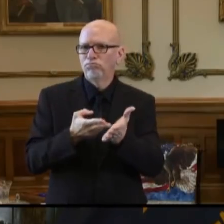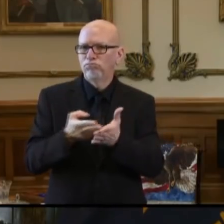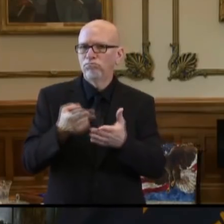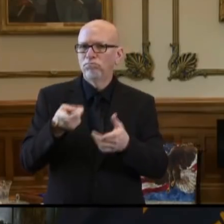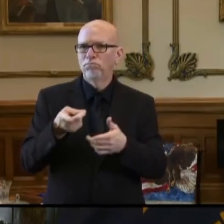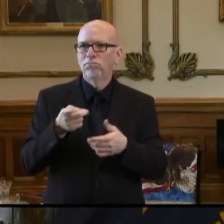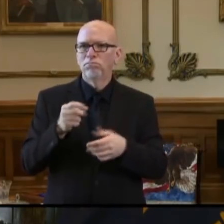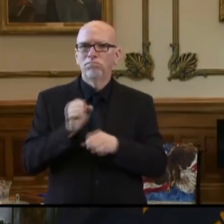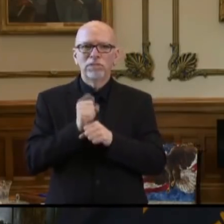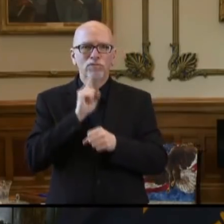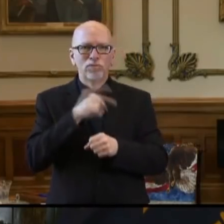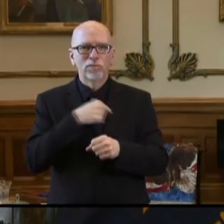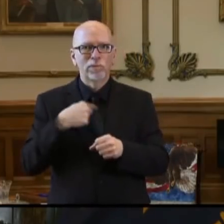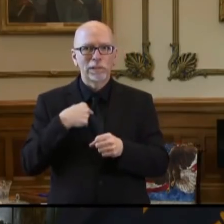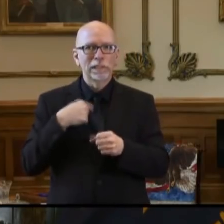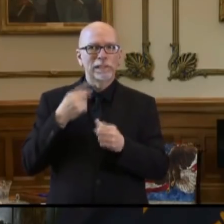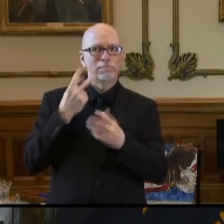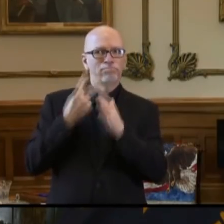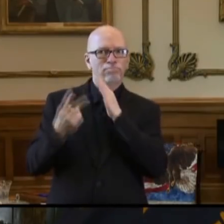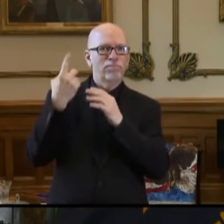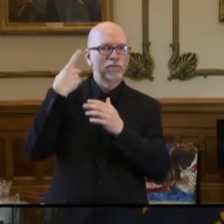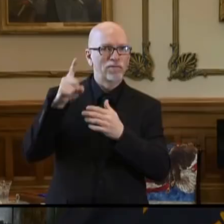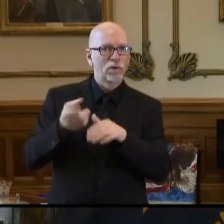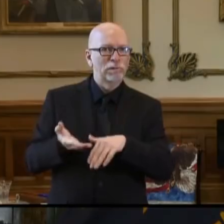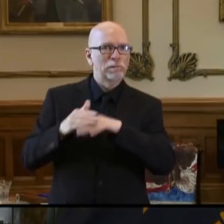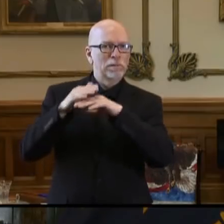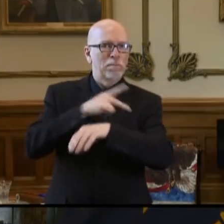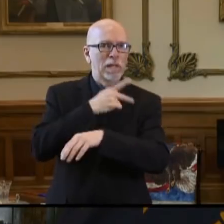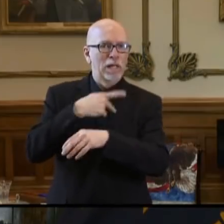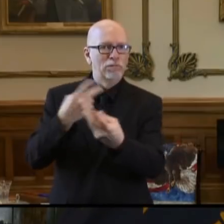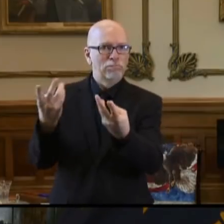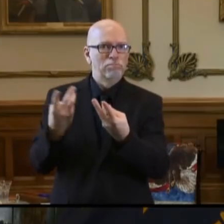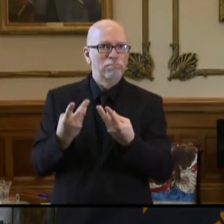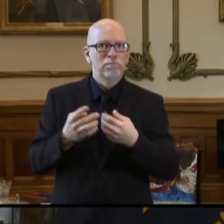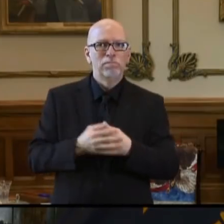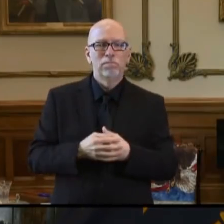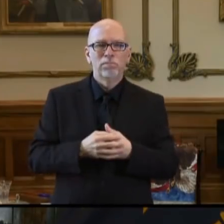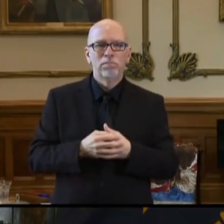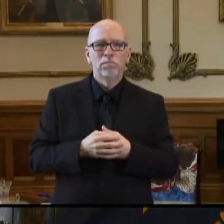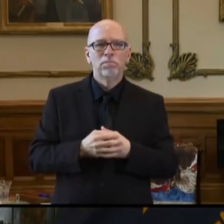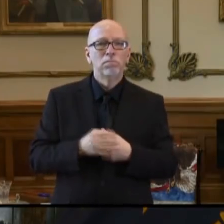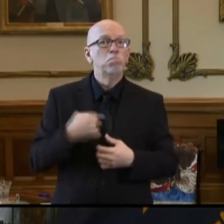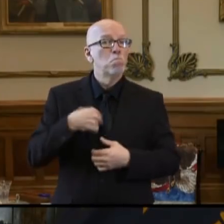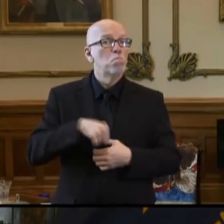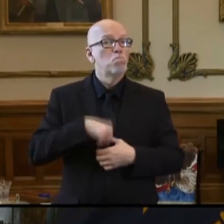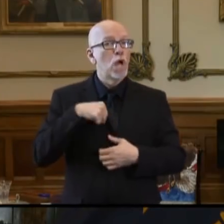IN OUR PERSONNEL. THAT'S A MAJOR CONSTRAINT AND A BIG CHALLENGE FOR US TO MEET THIS